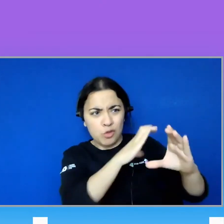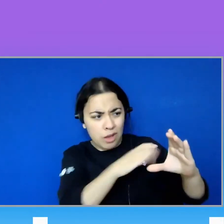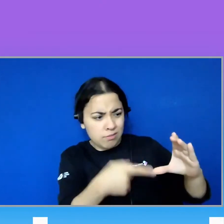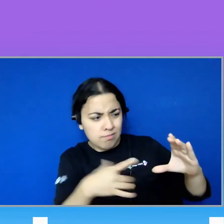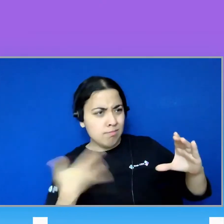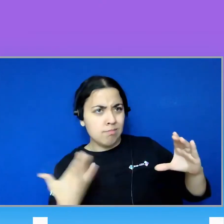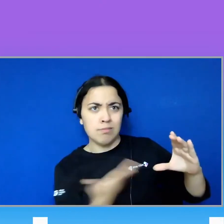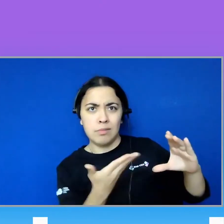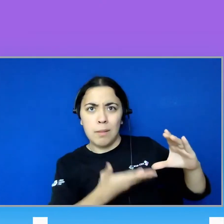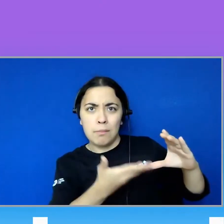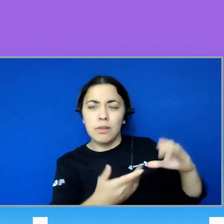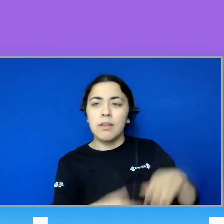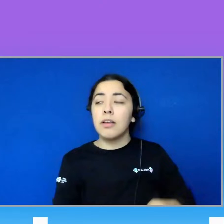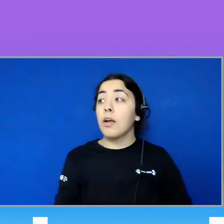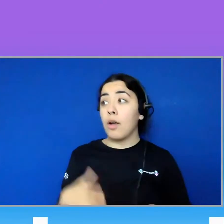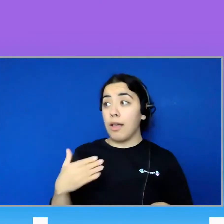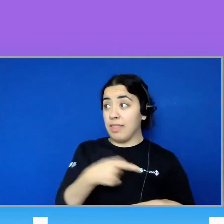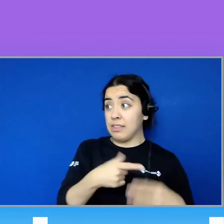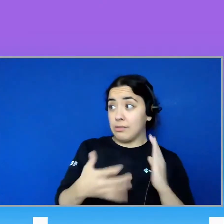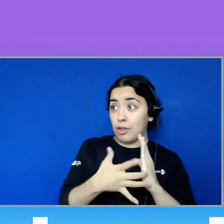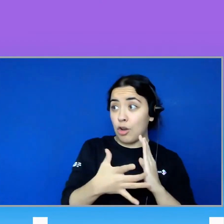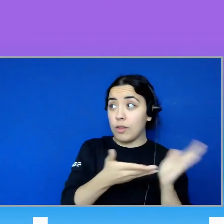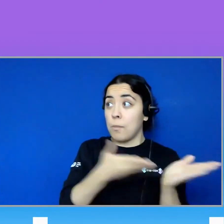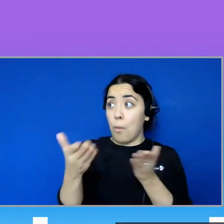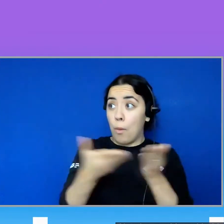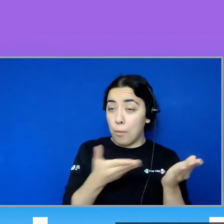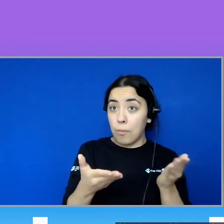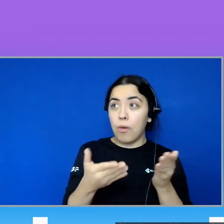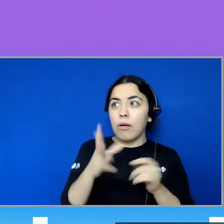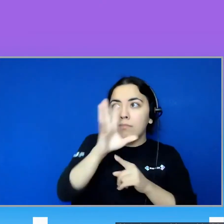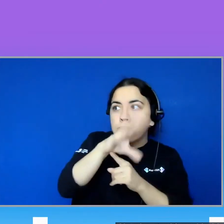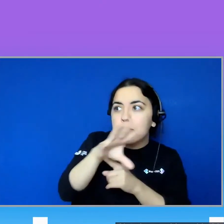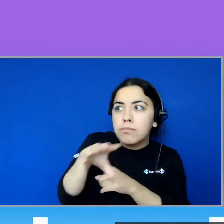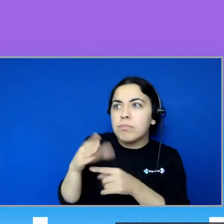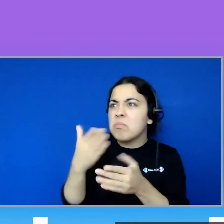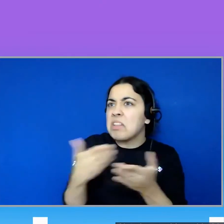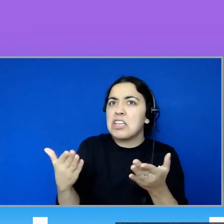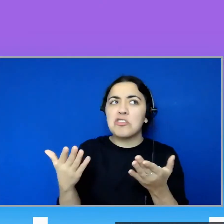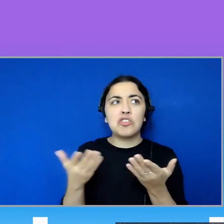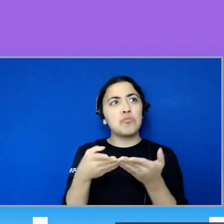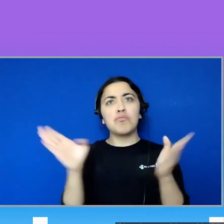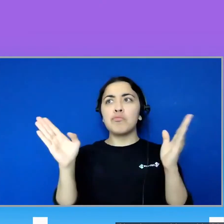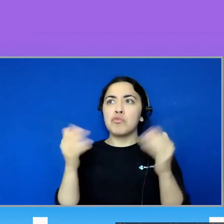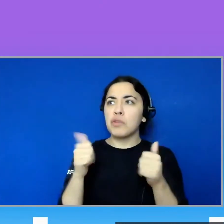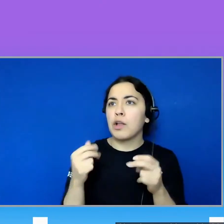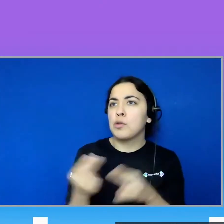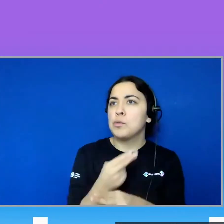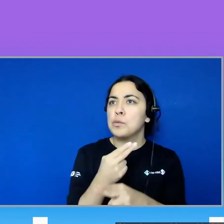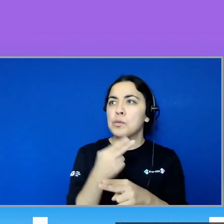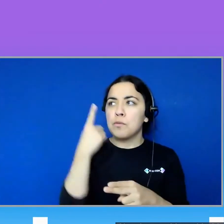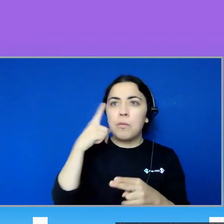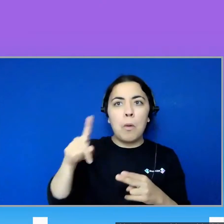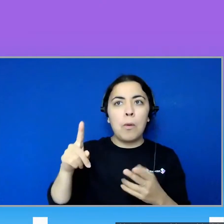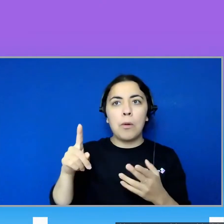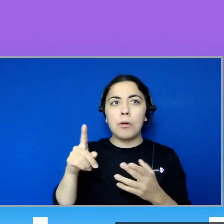taking this new portable technology and just documenting